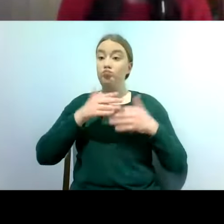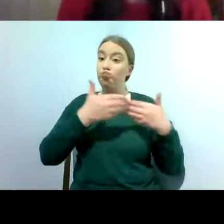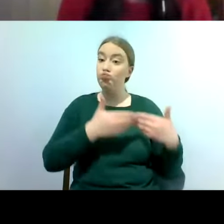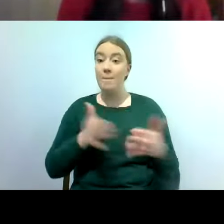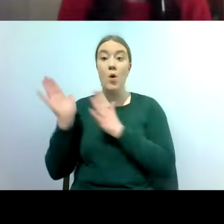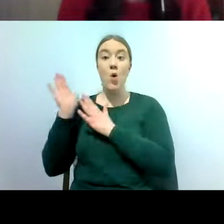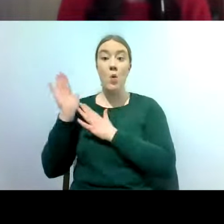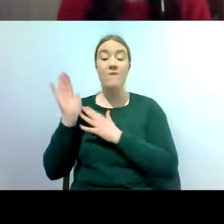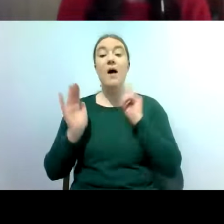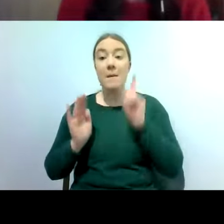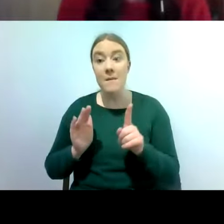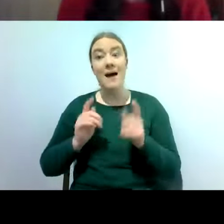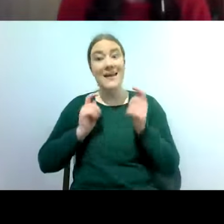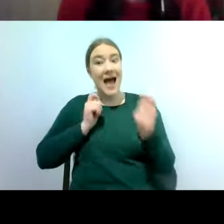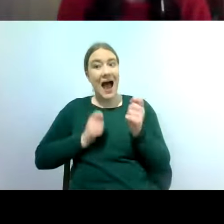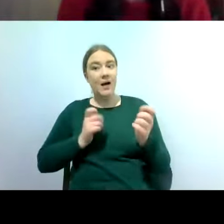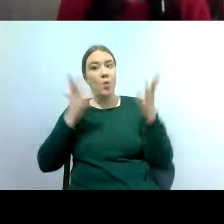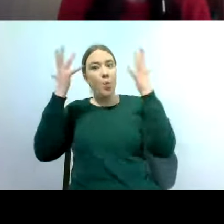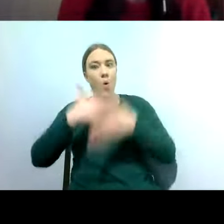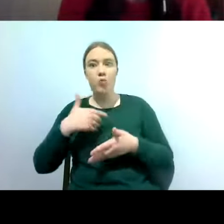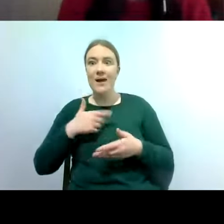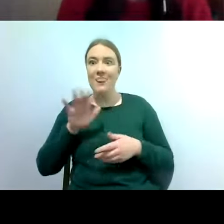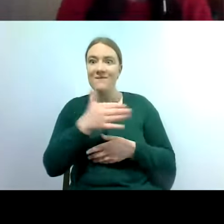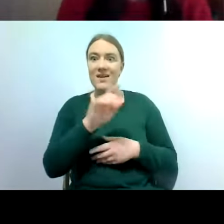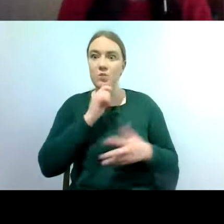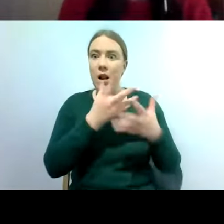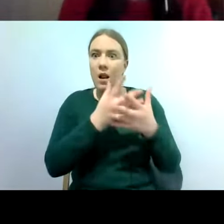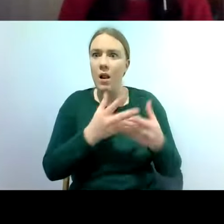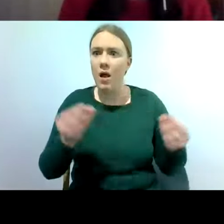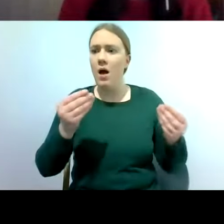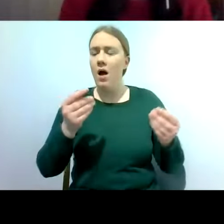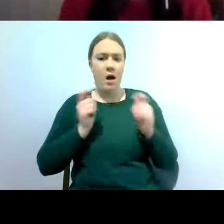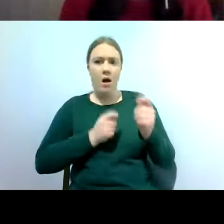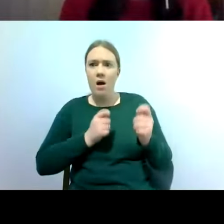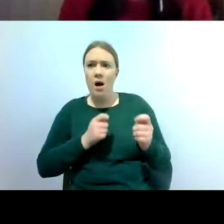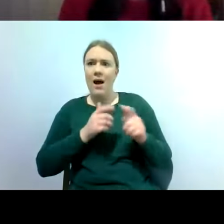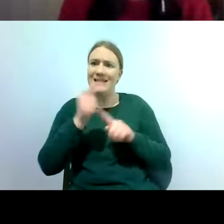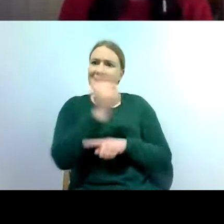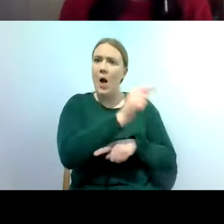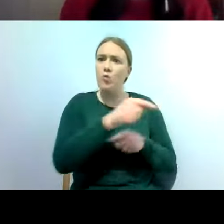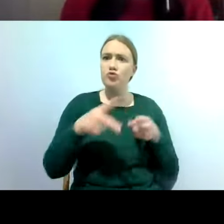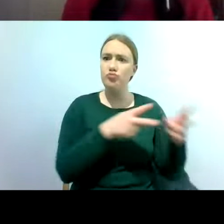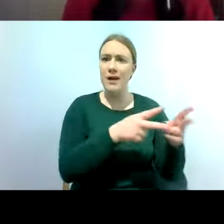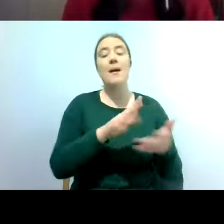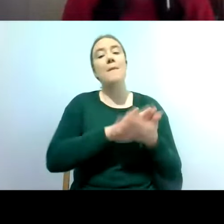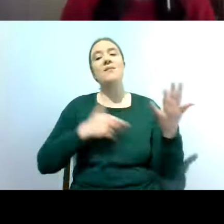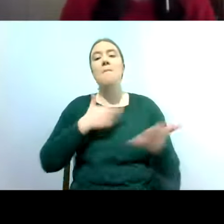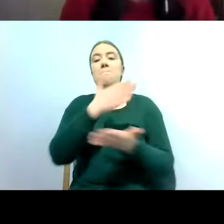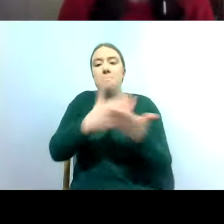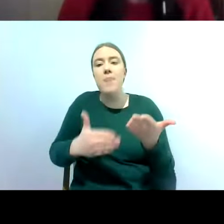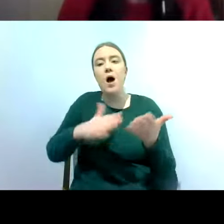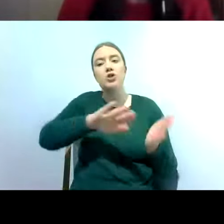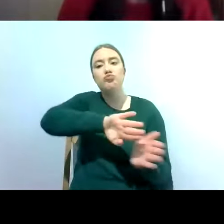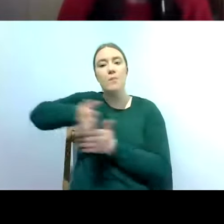angling opportunity downstream of the weir and so in the end there's a partial removal and the end result is the picture on the right